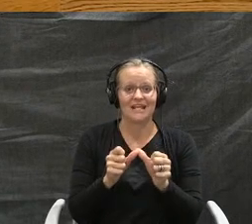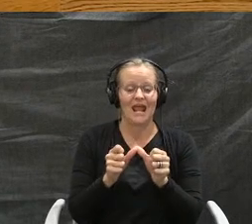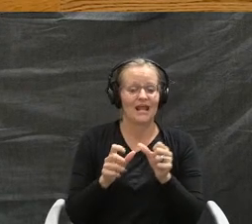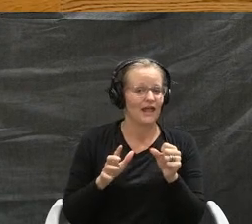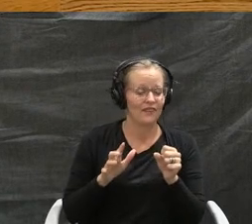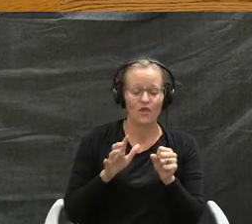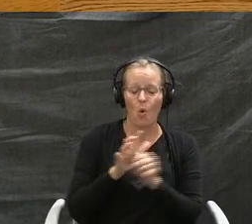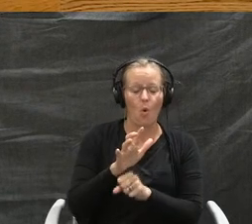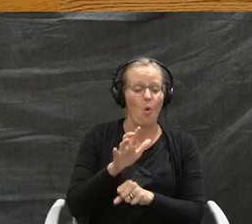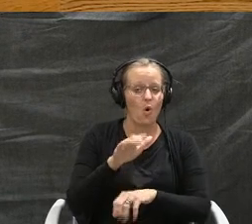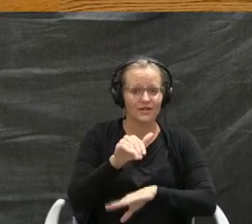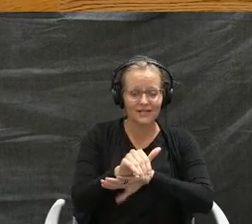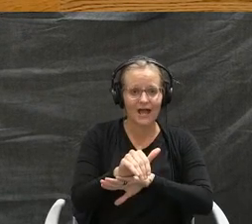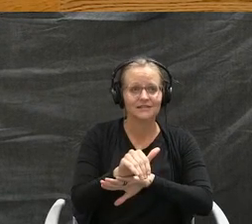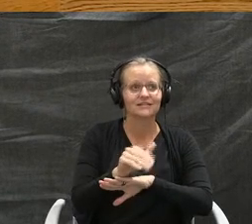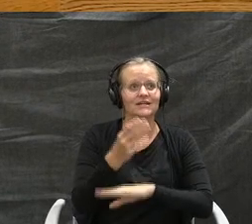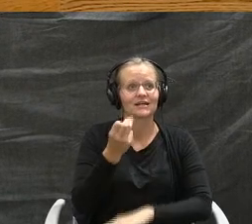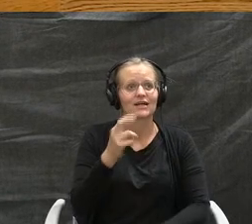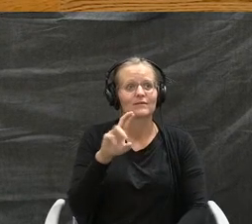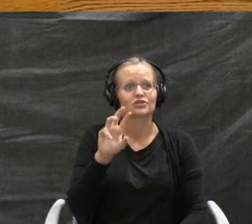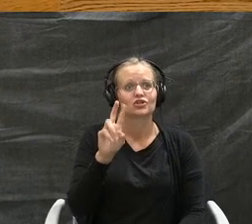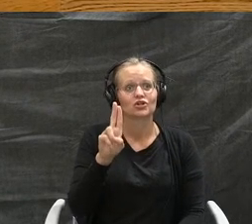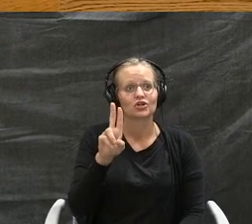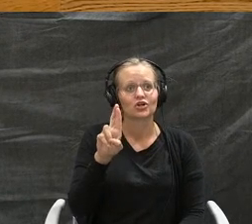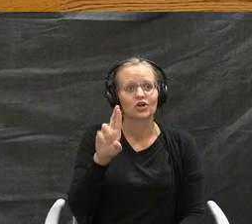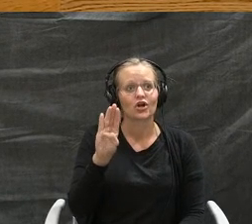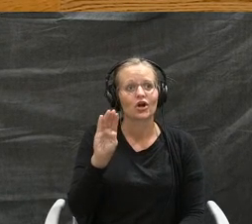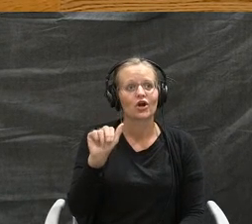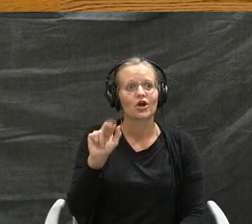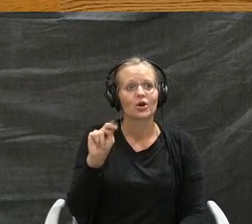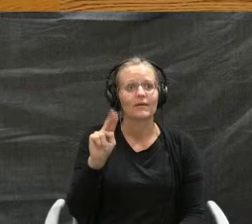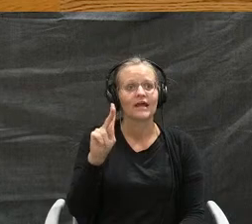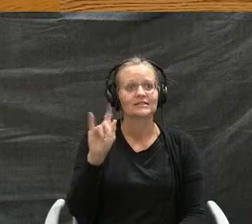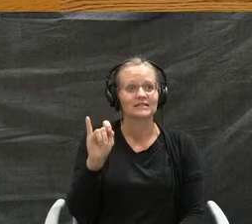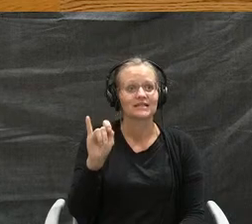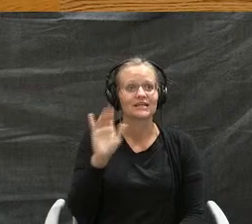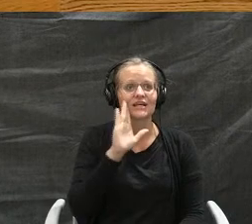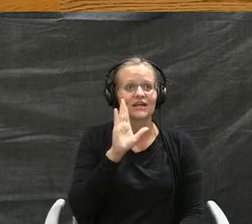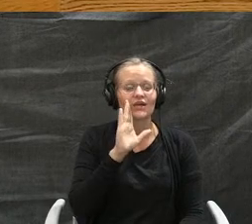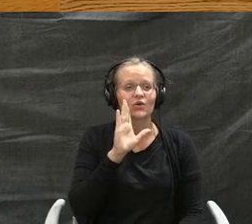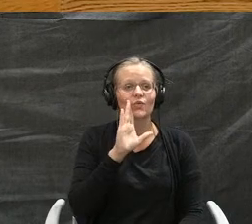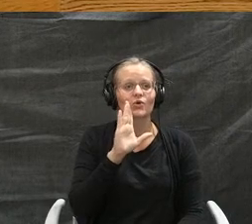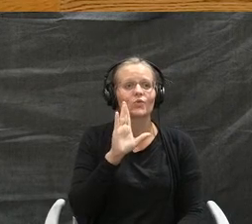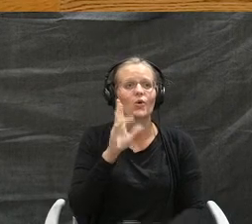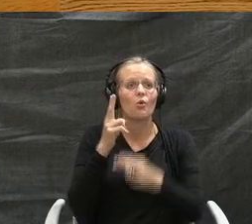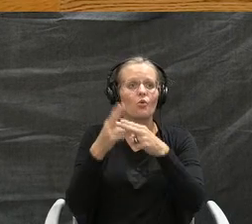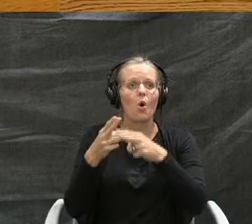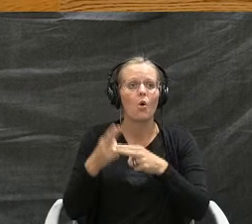entire night. Mr Vansky. We're going to move to A roll call vote was when I call your